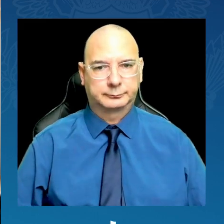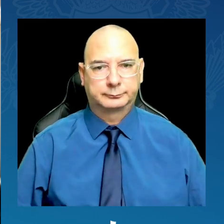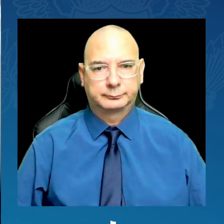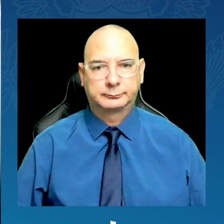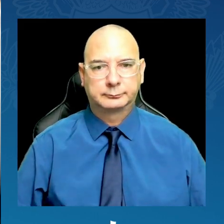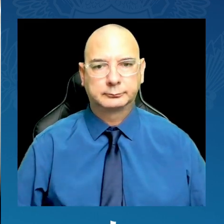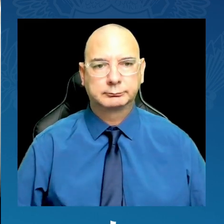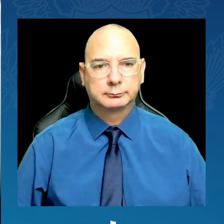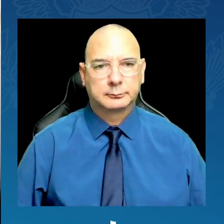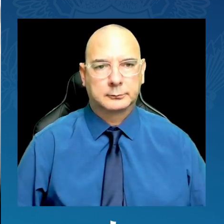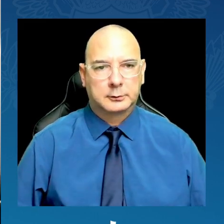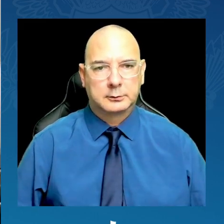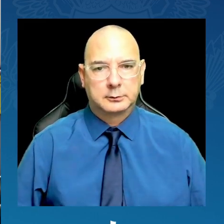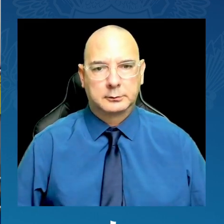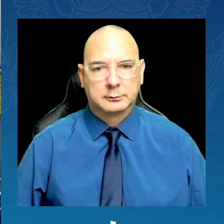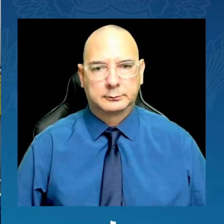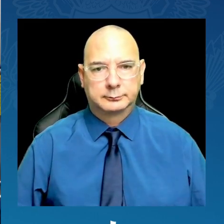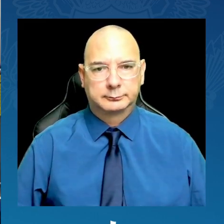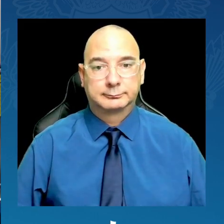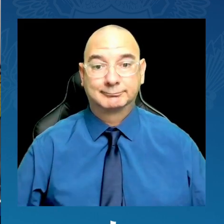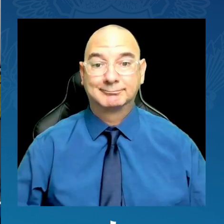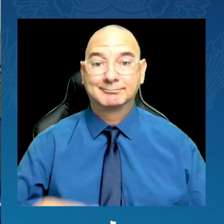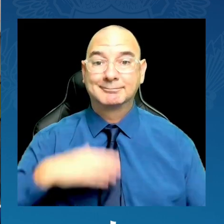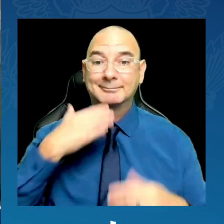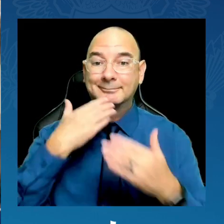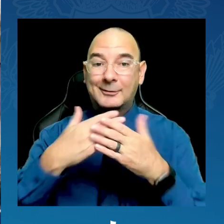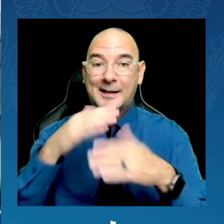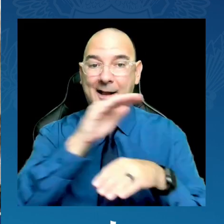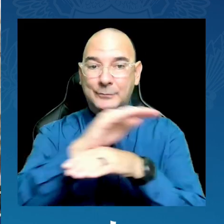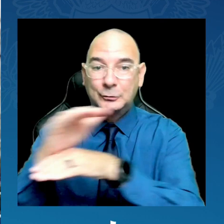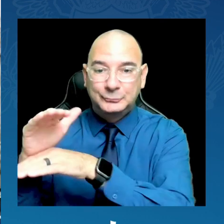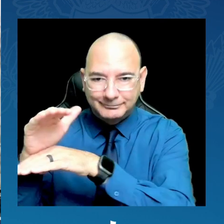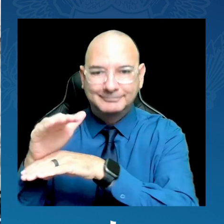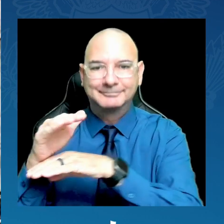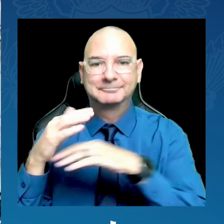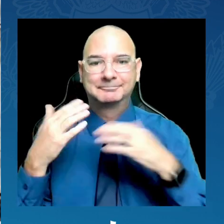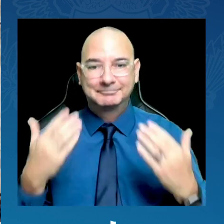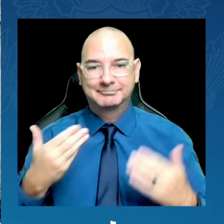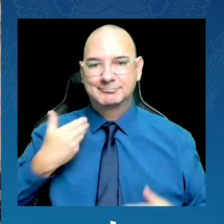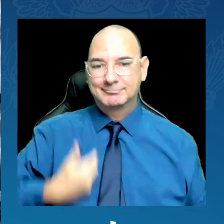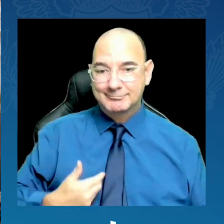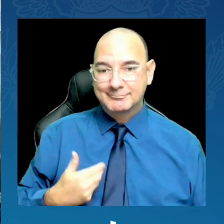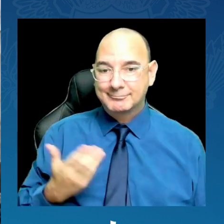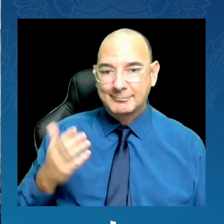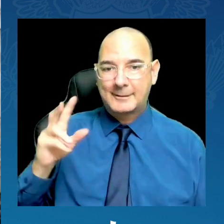Director. Wyche: Good afternoon. I'm Vanessa Wyche, director of NASA's Johnson Space Center.